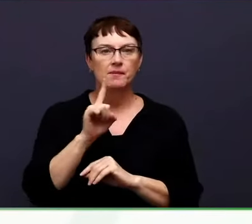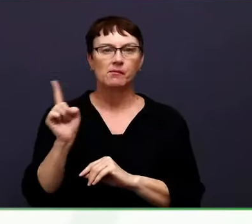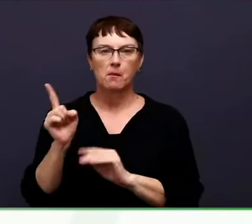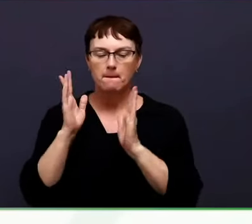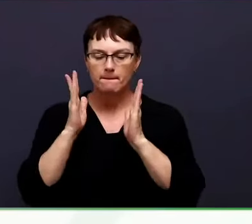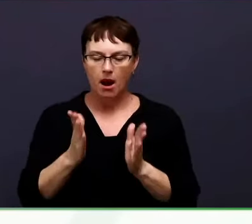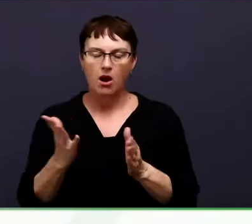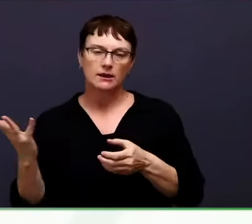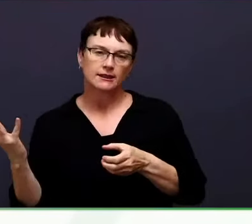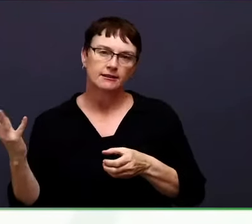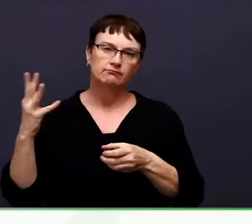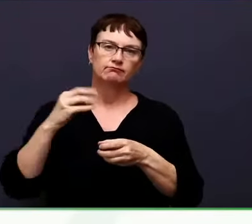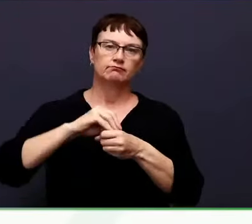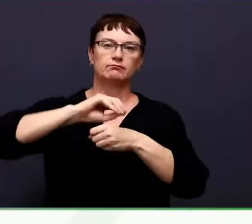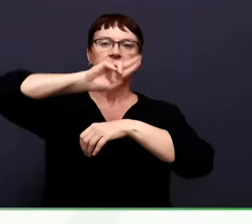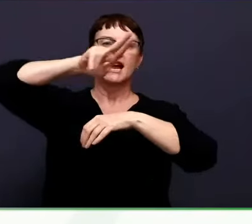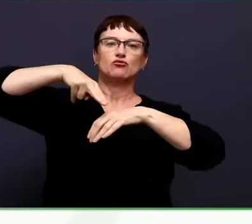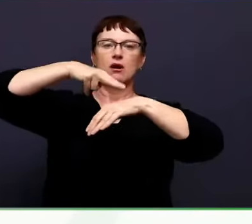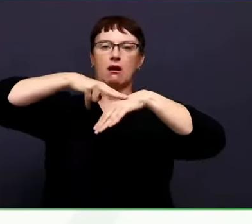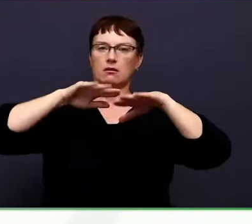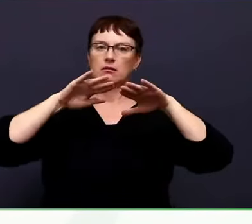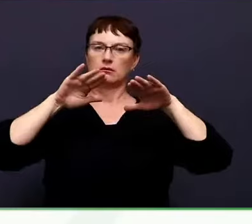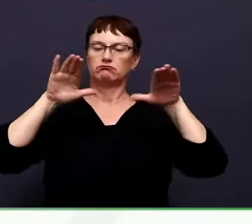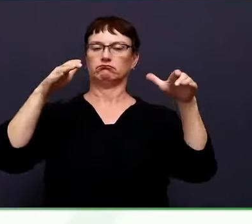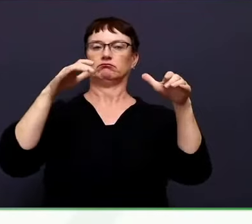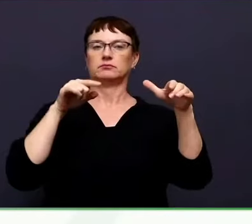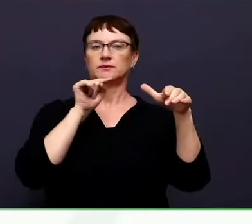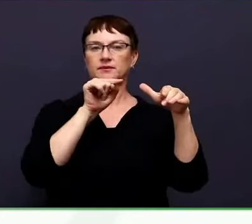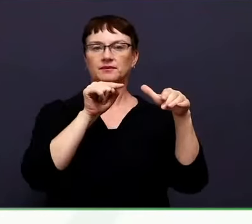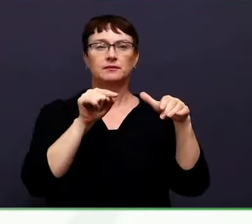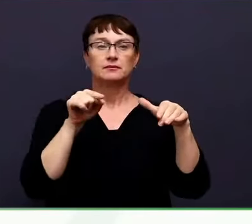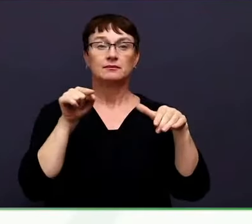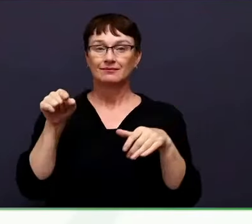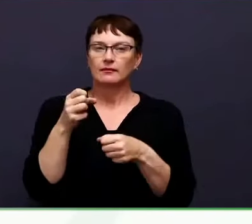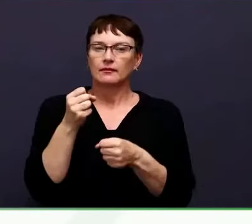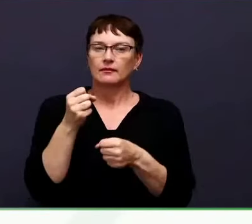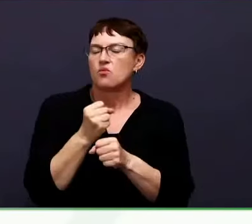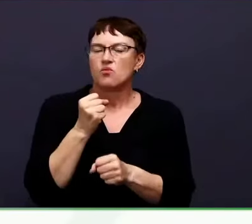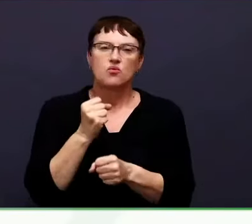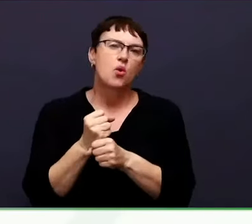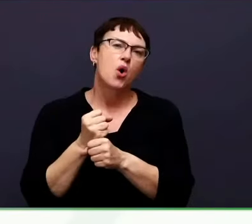create greater inclusion in society, self empowerment towards